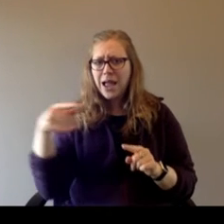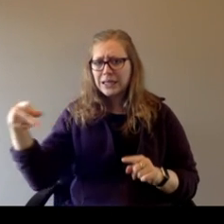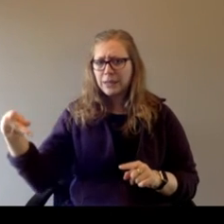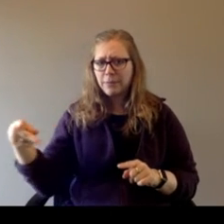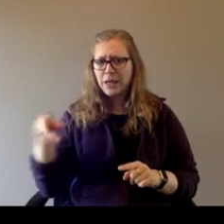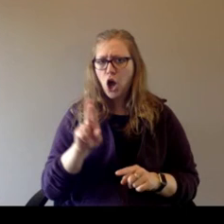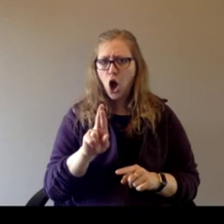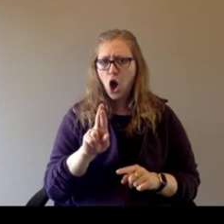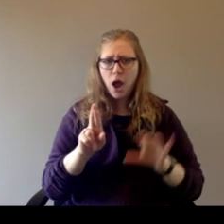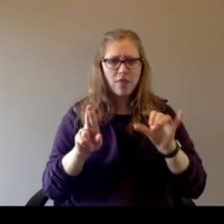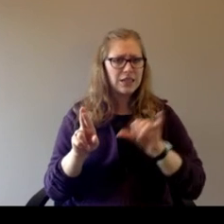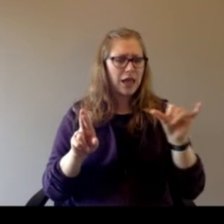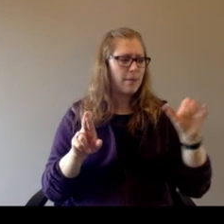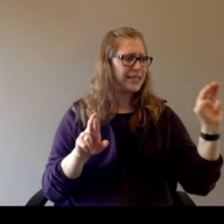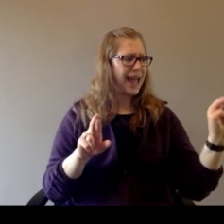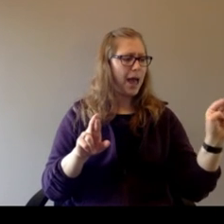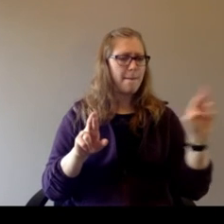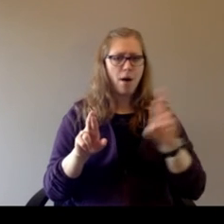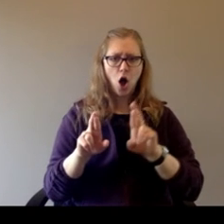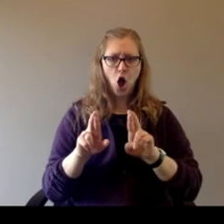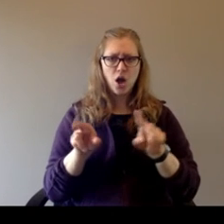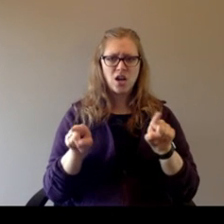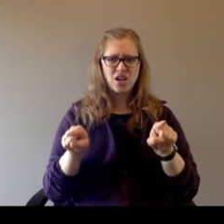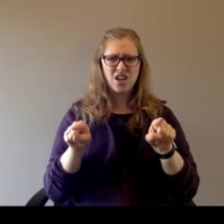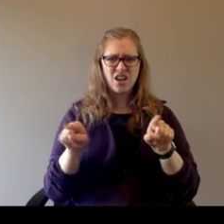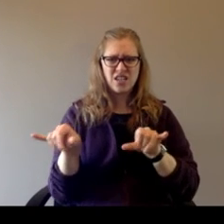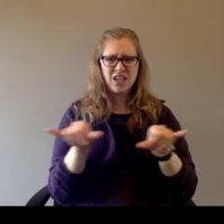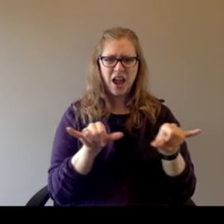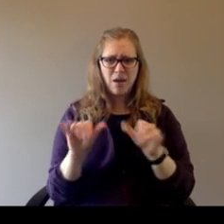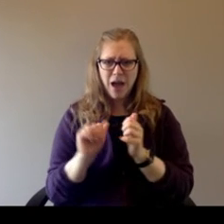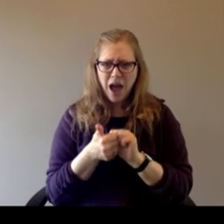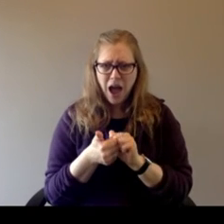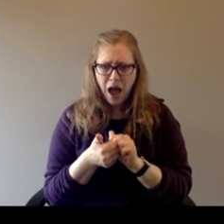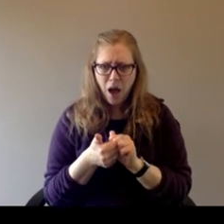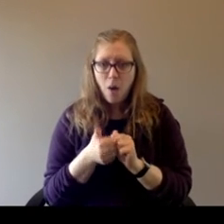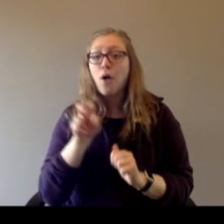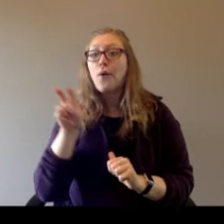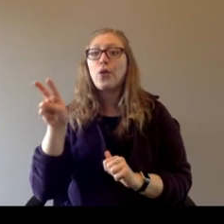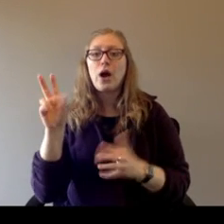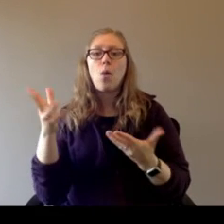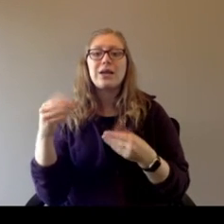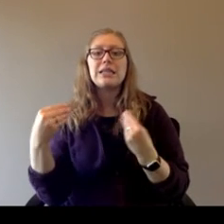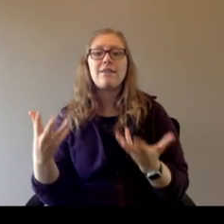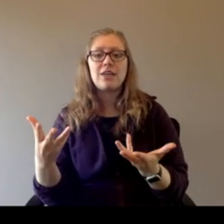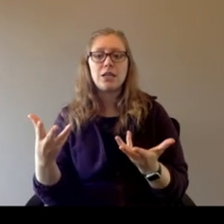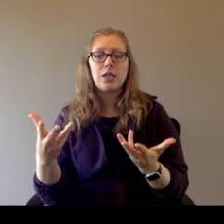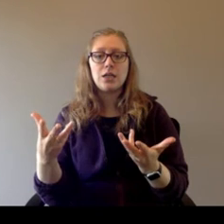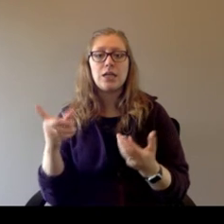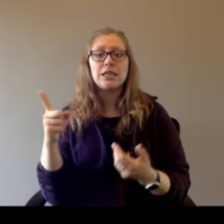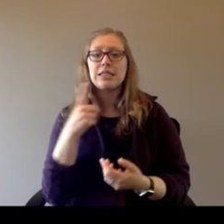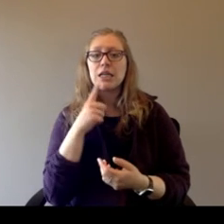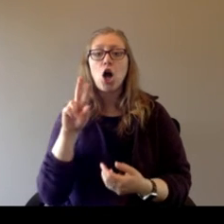But if we go back to the the given information we can see that it says R is the midpoint of PM.